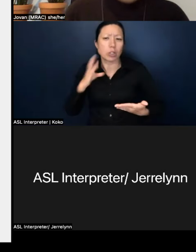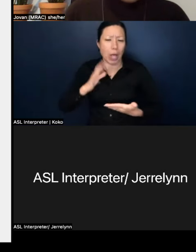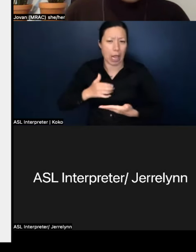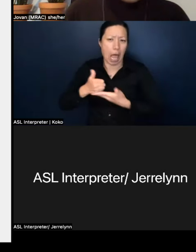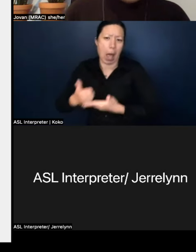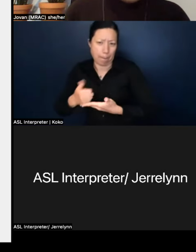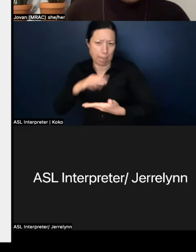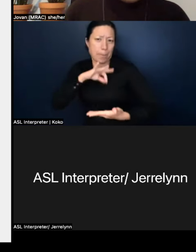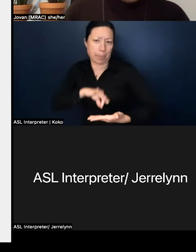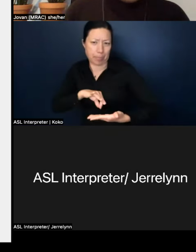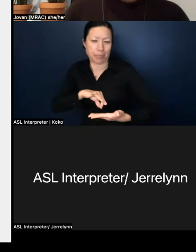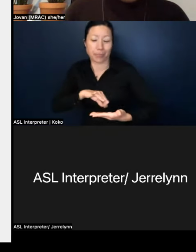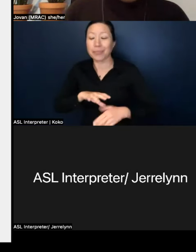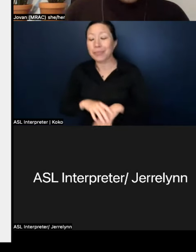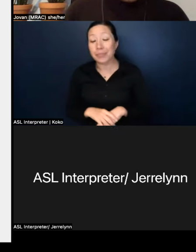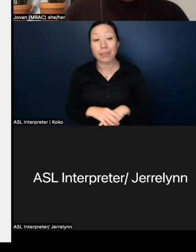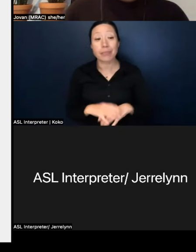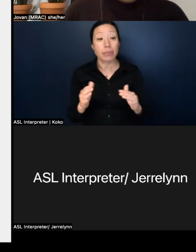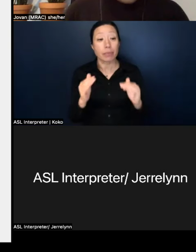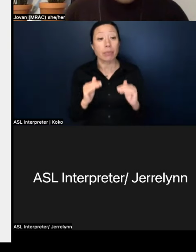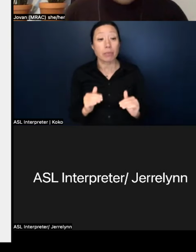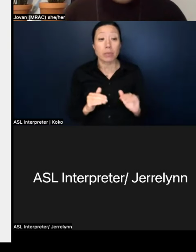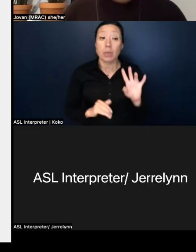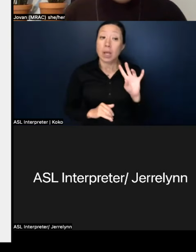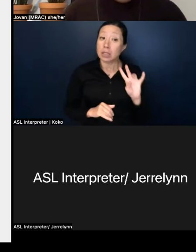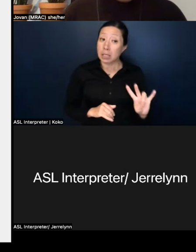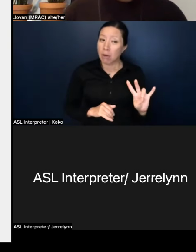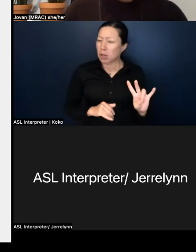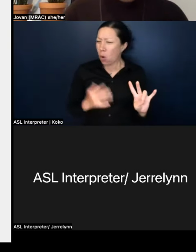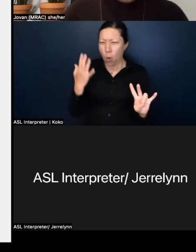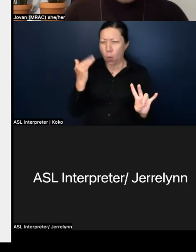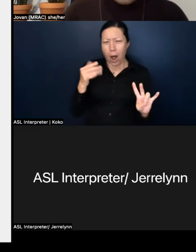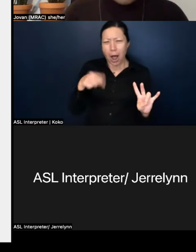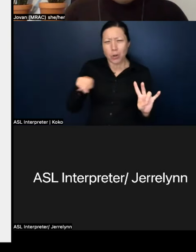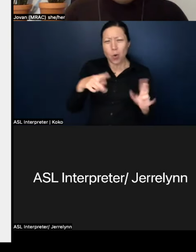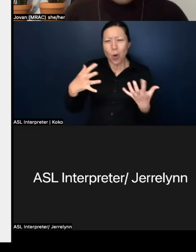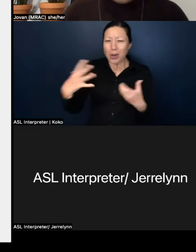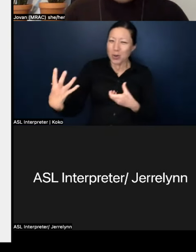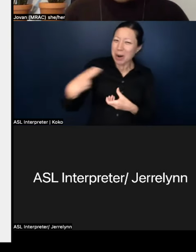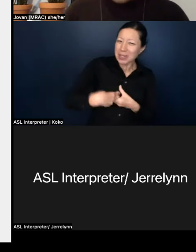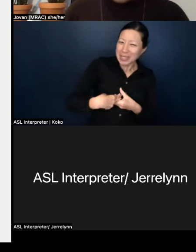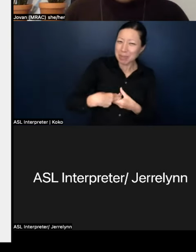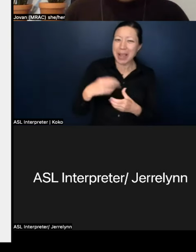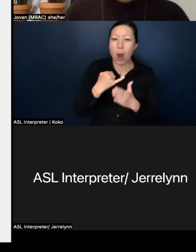Number seven, why do you wanna participate in the Artists' Futures program? So why are you in,